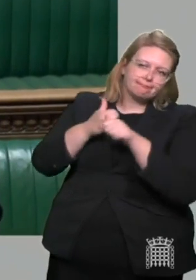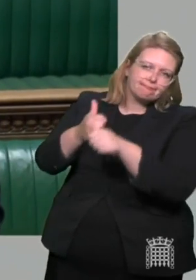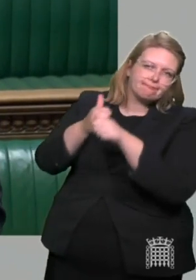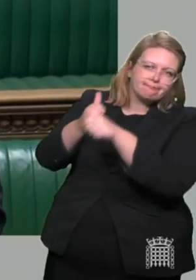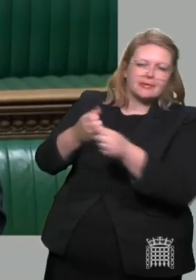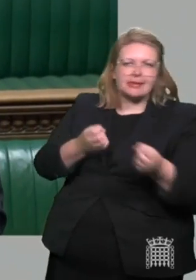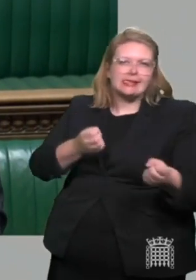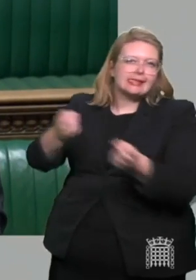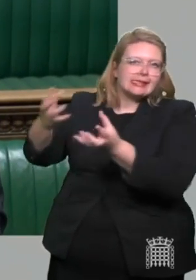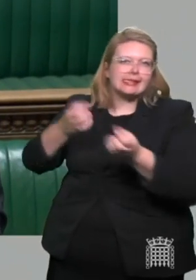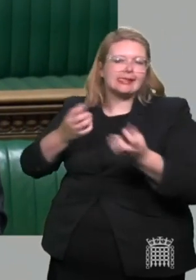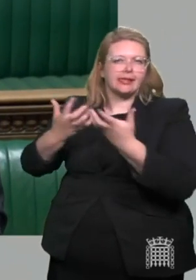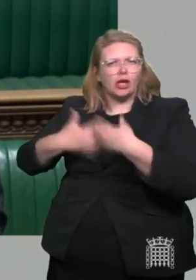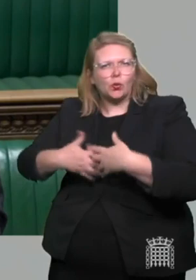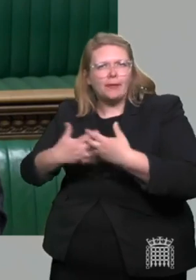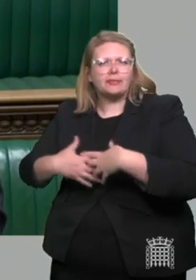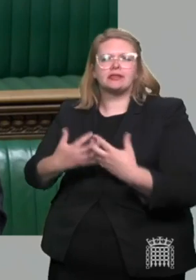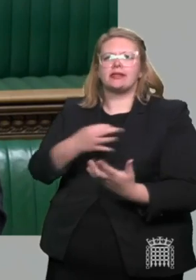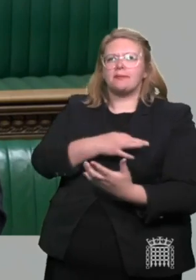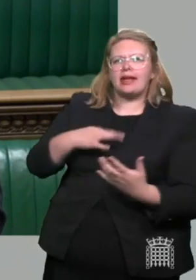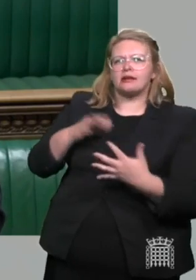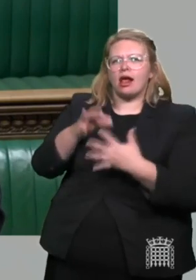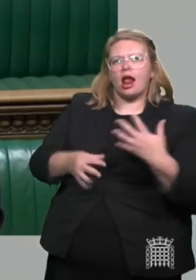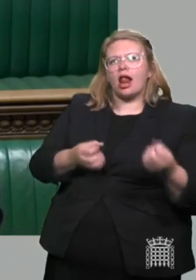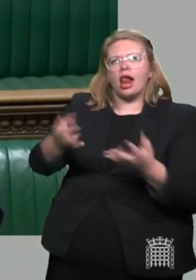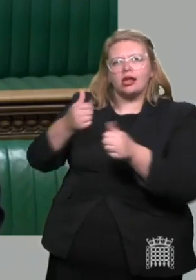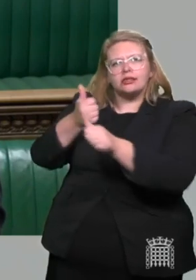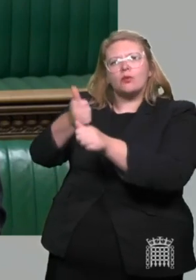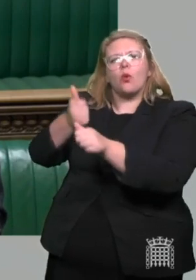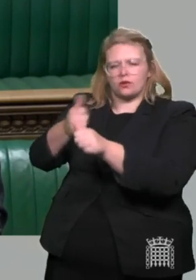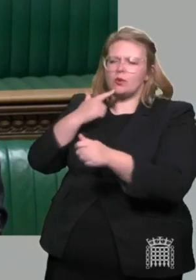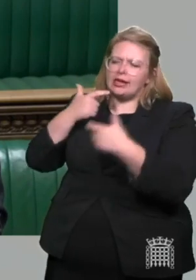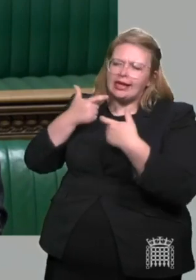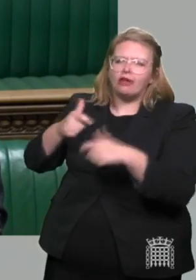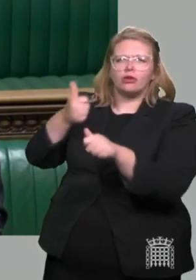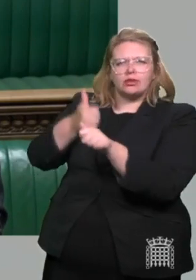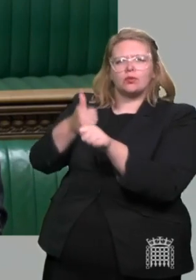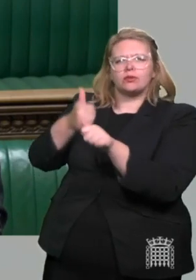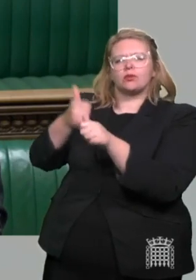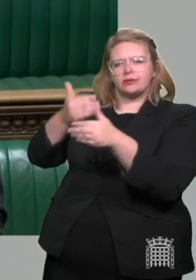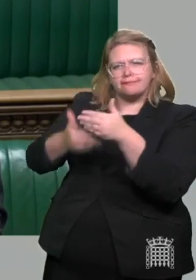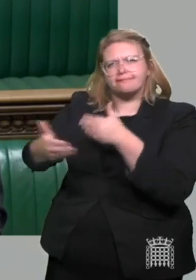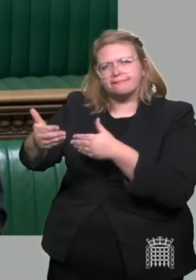determine what further help they may need. I also welcome last week’s Court of Appeal